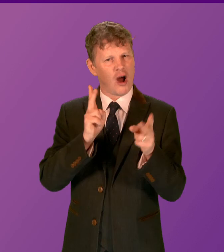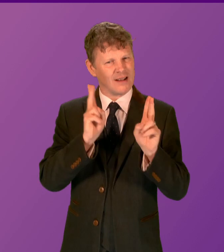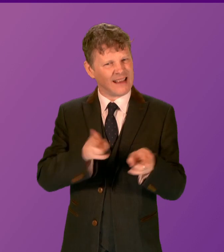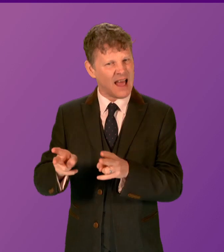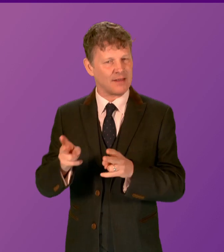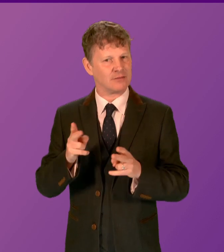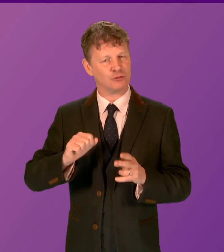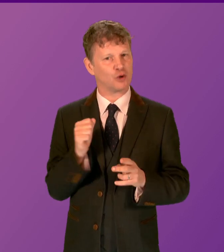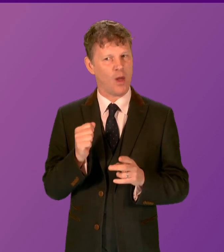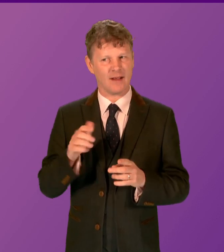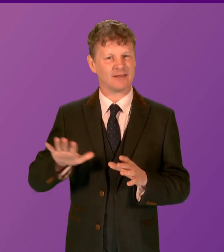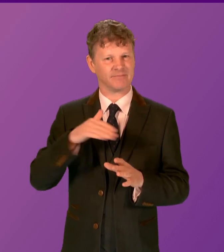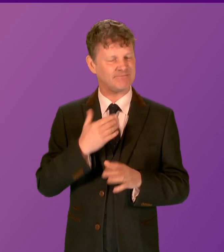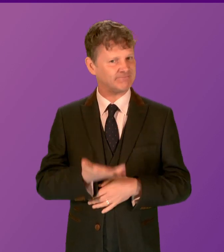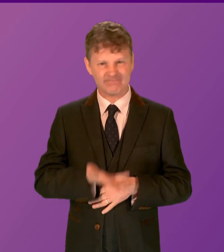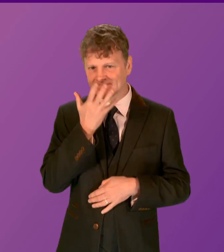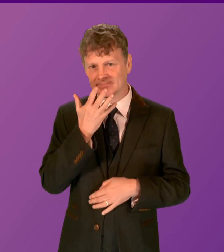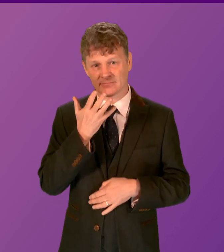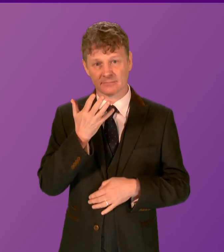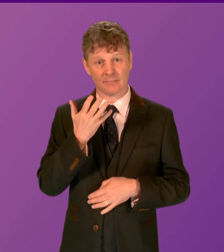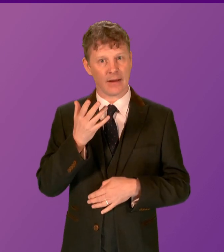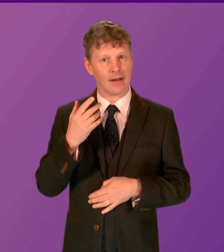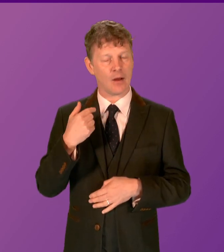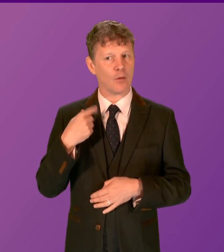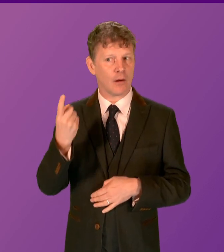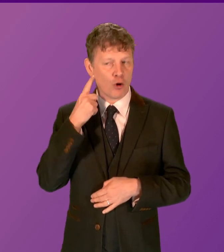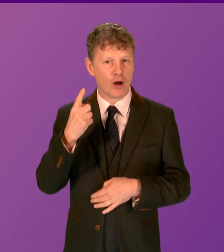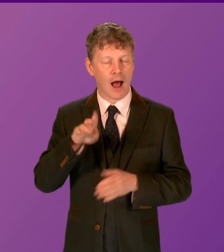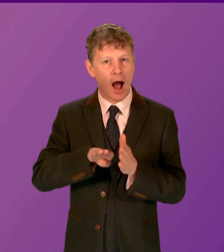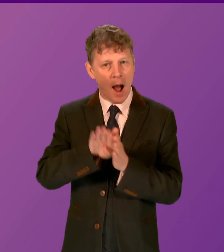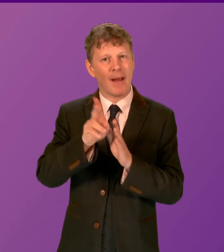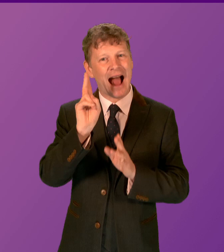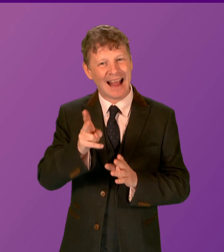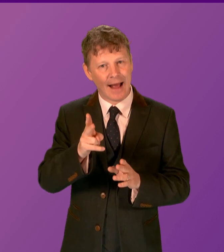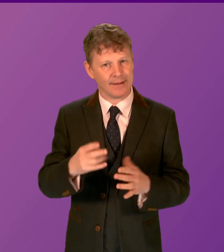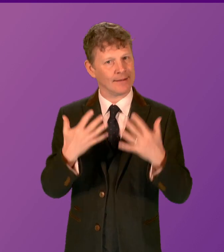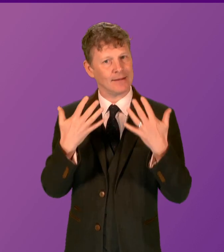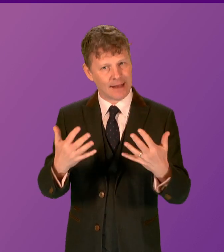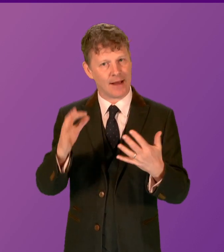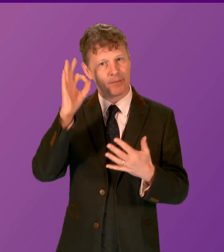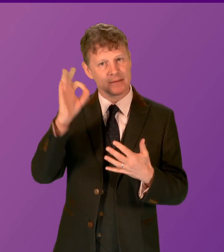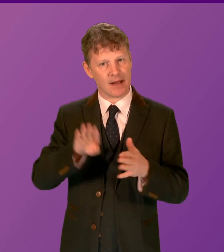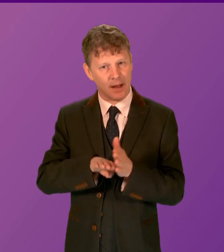This week, it emerged that the number has risen again—it is up by 10 per cent on the previous year.